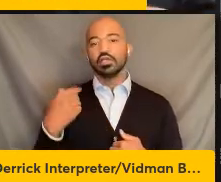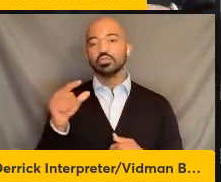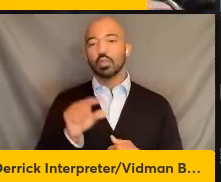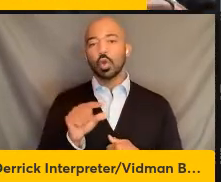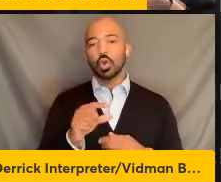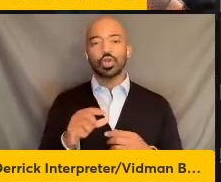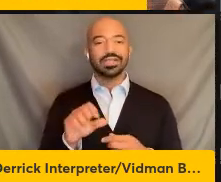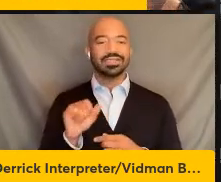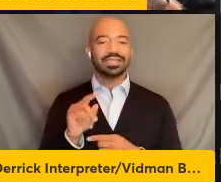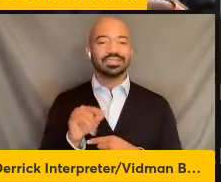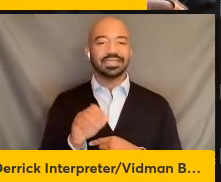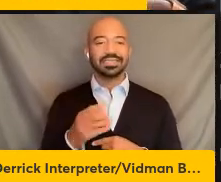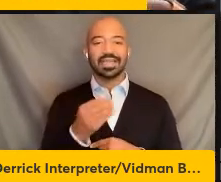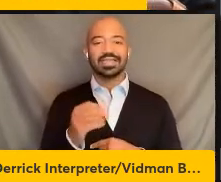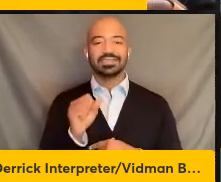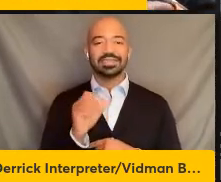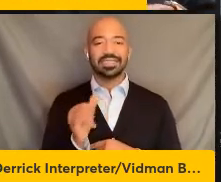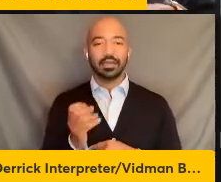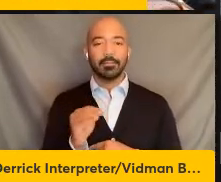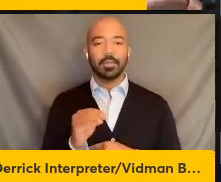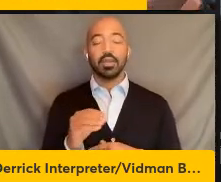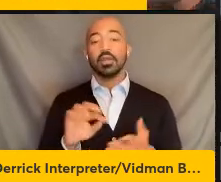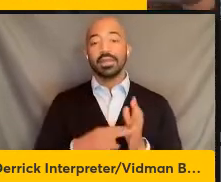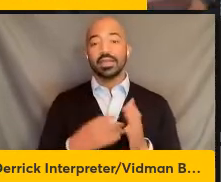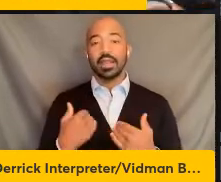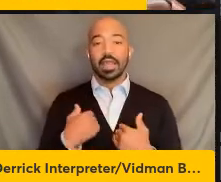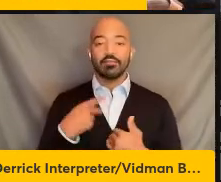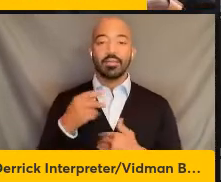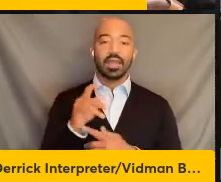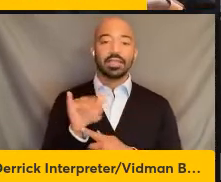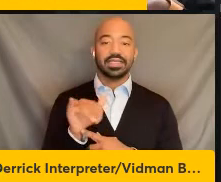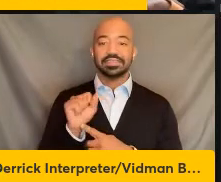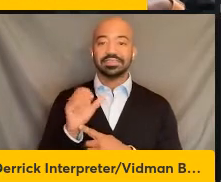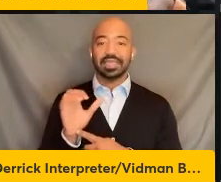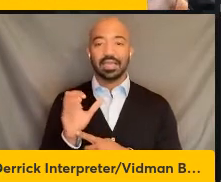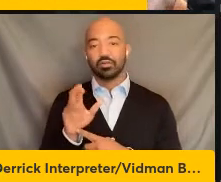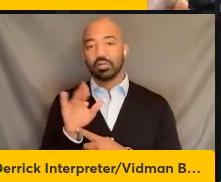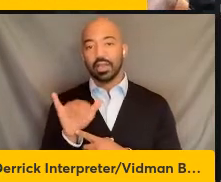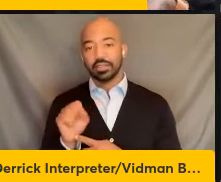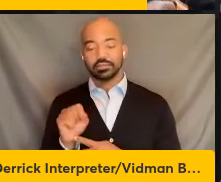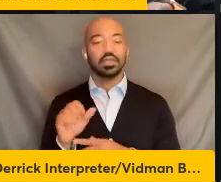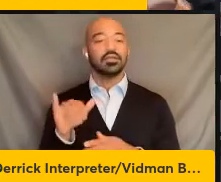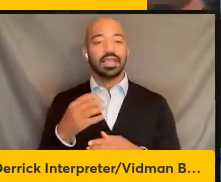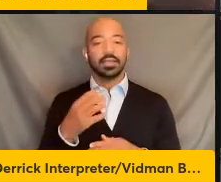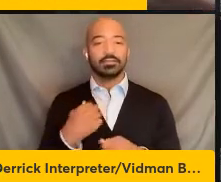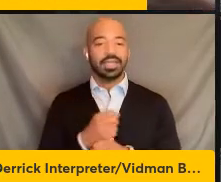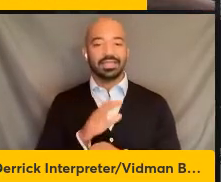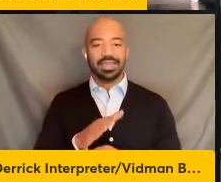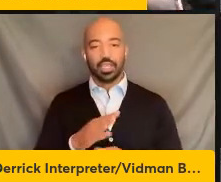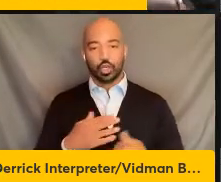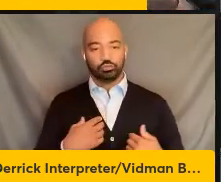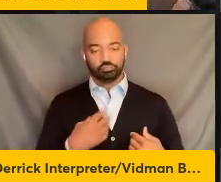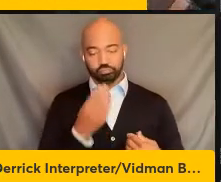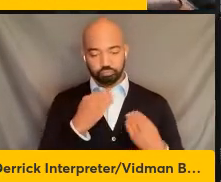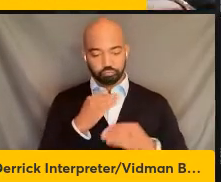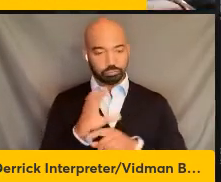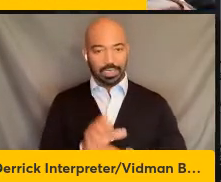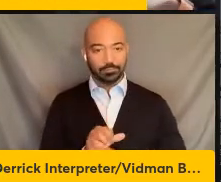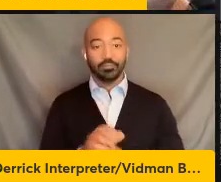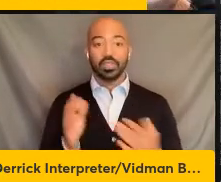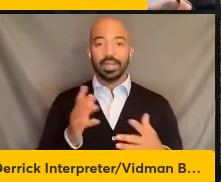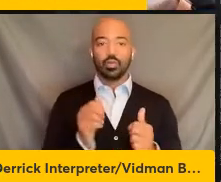digest the complex polysaccharides that make up the majority of their diets. And this is in comparison to a carnivore of similar